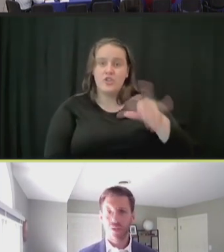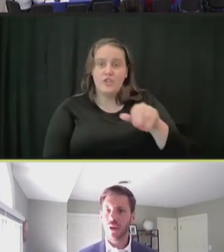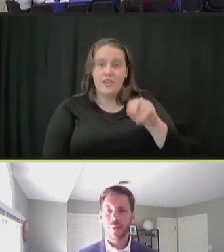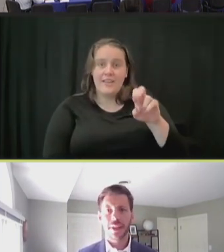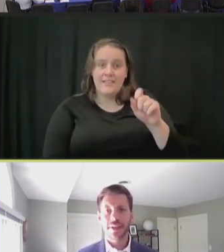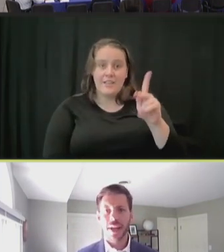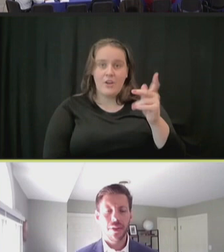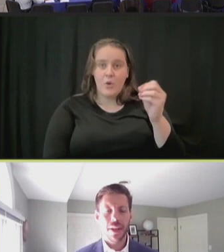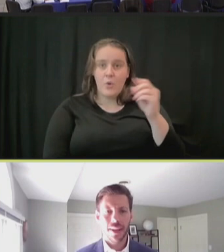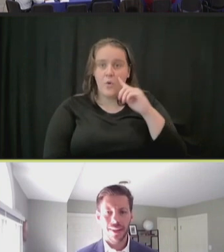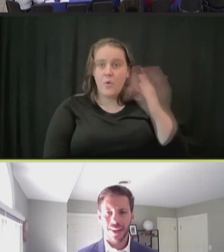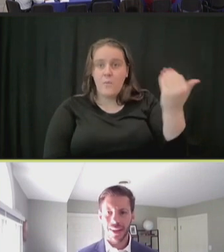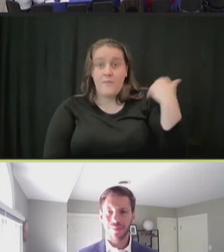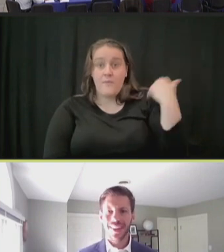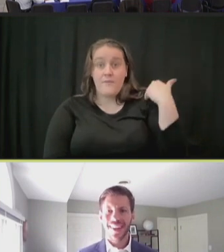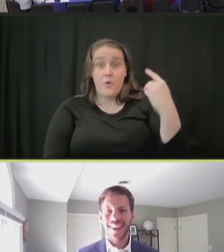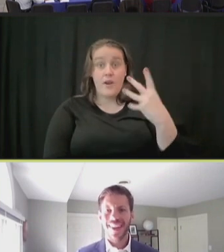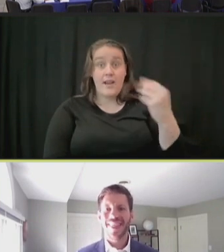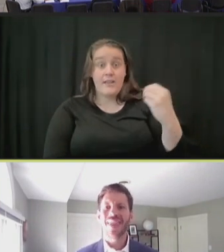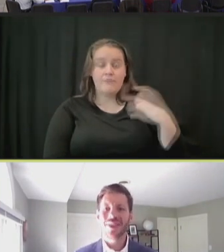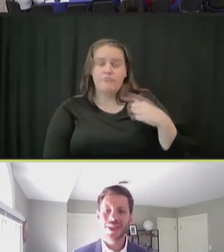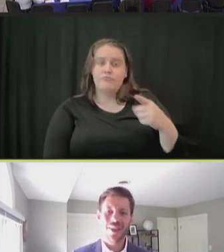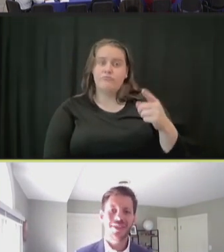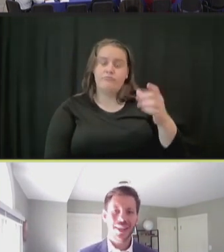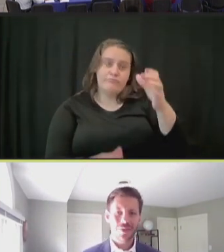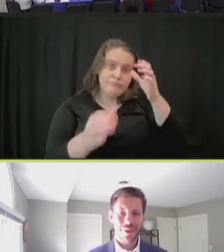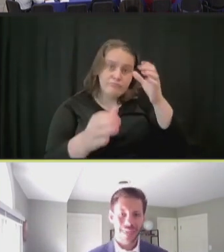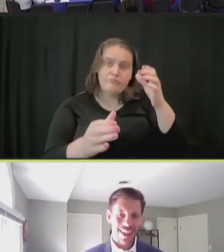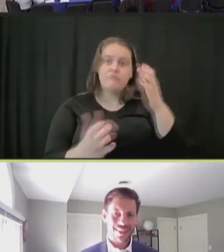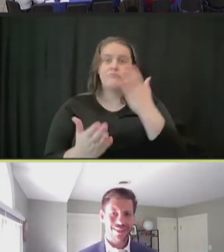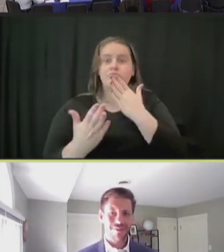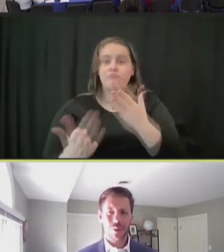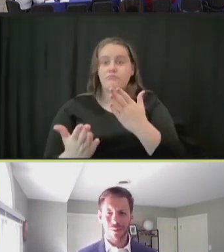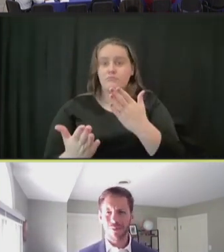incredibly insightful, and I'm thankful to share the stage with her again. Proverbially,